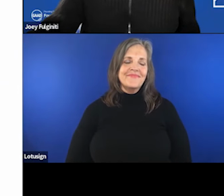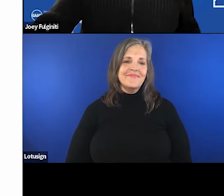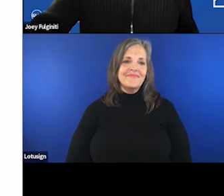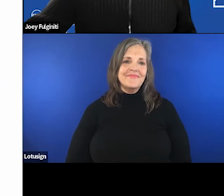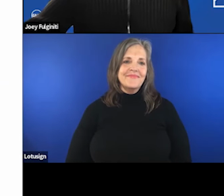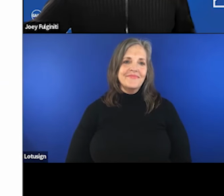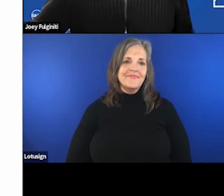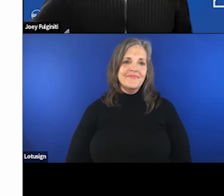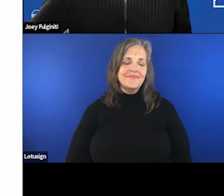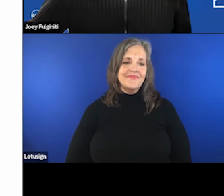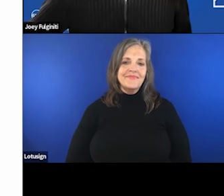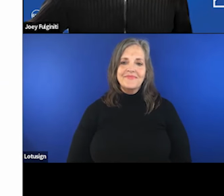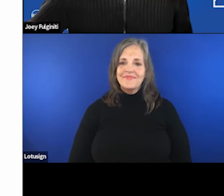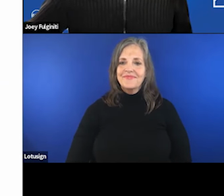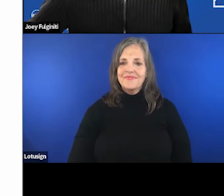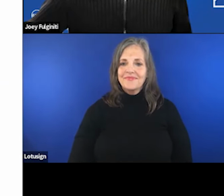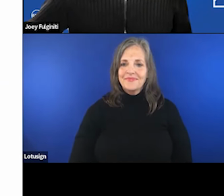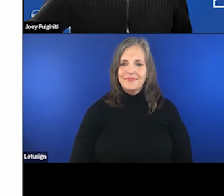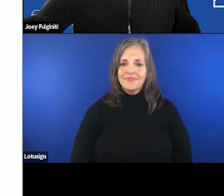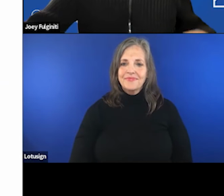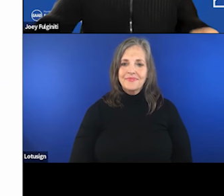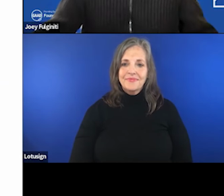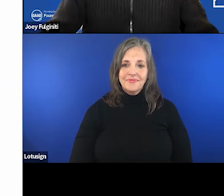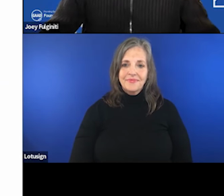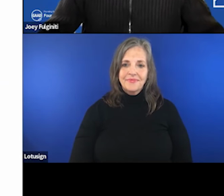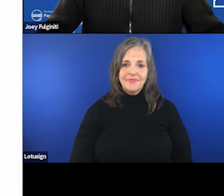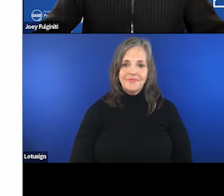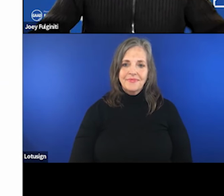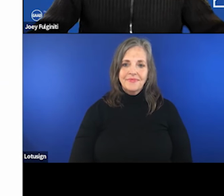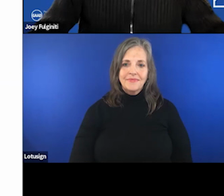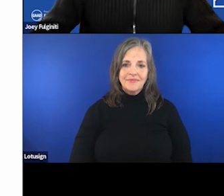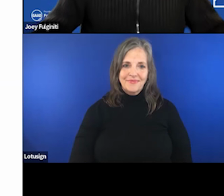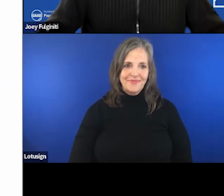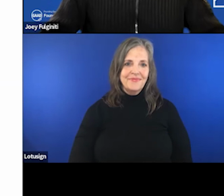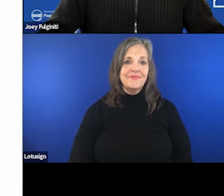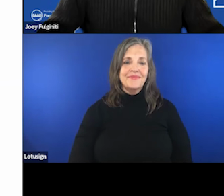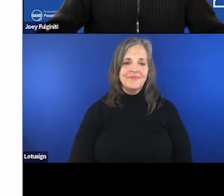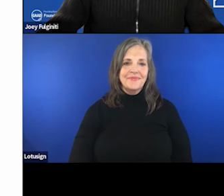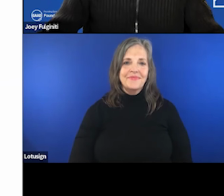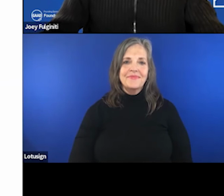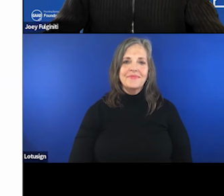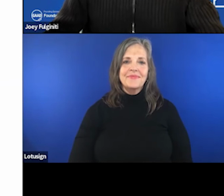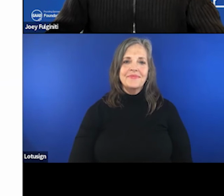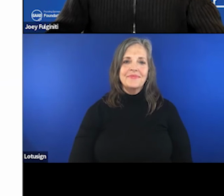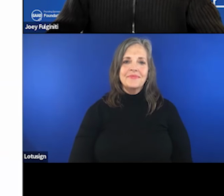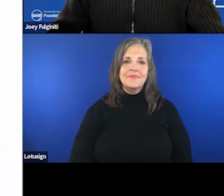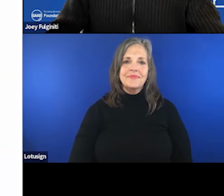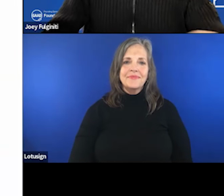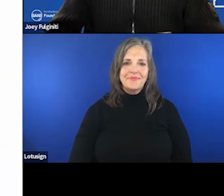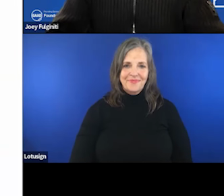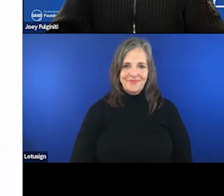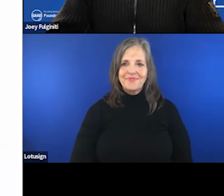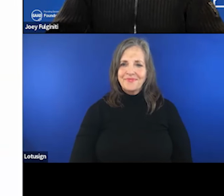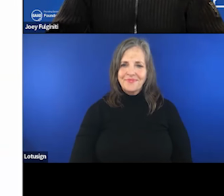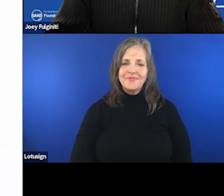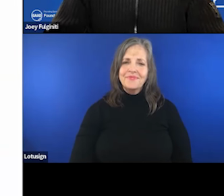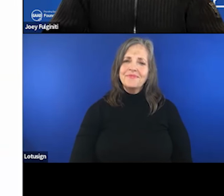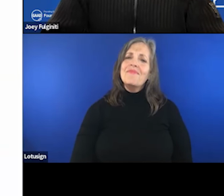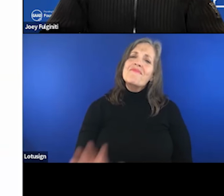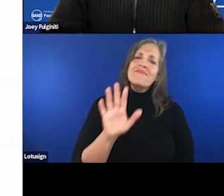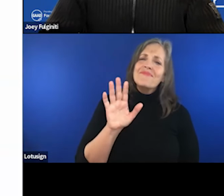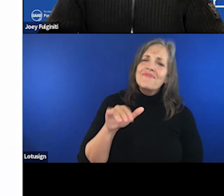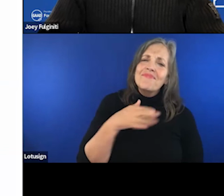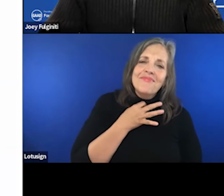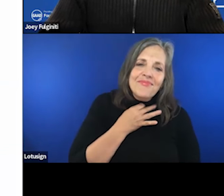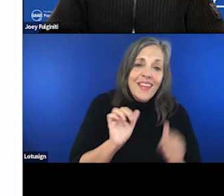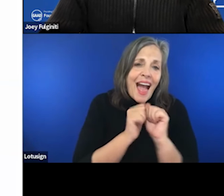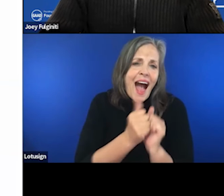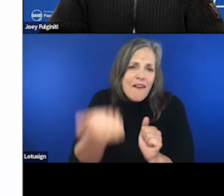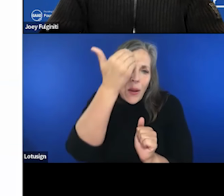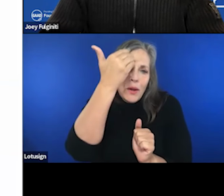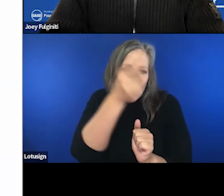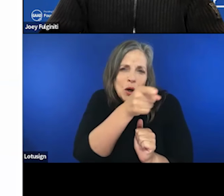here we go ready set go I'm curious to know how familiar are you with accessibility there